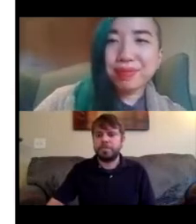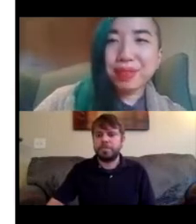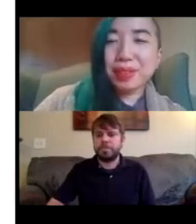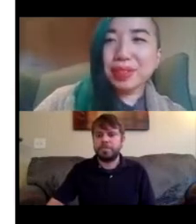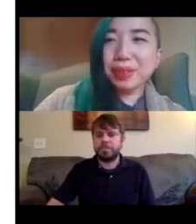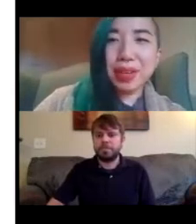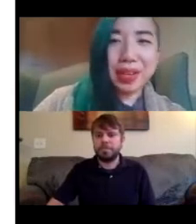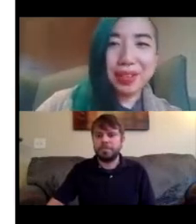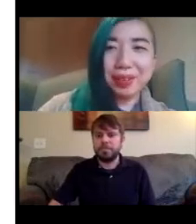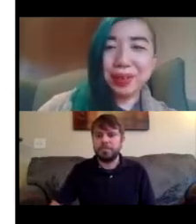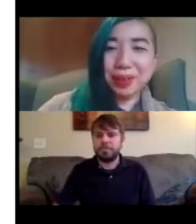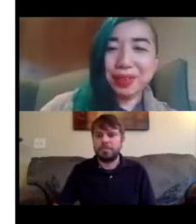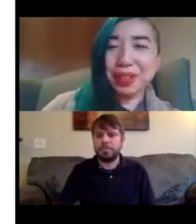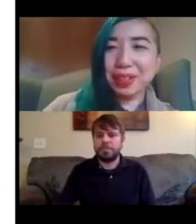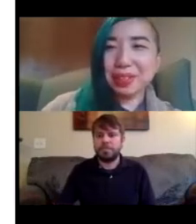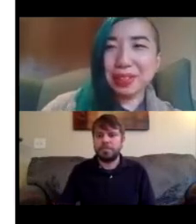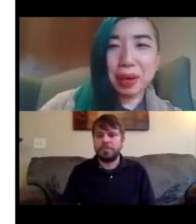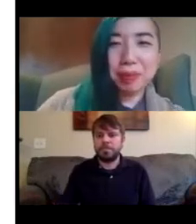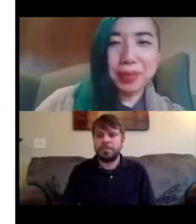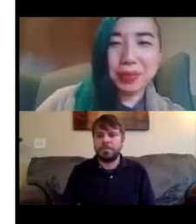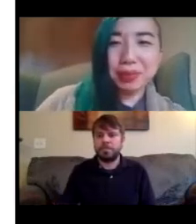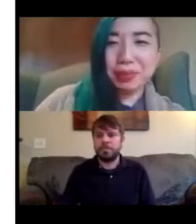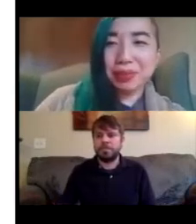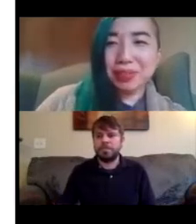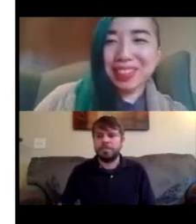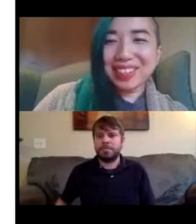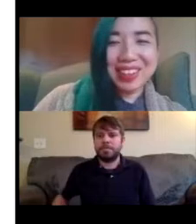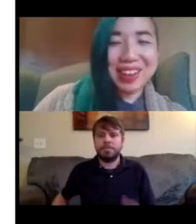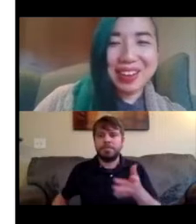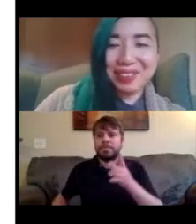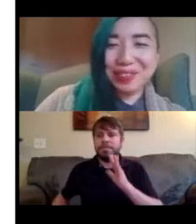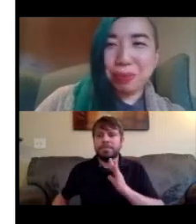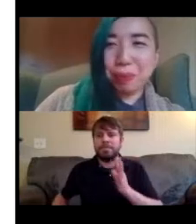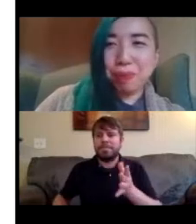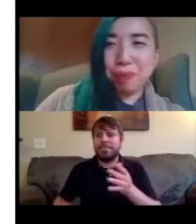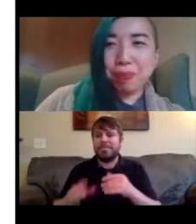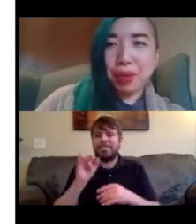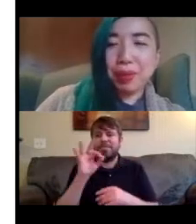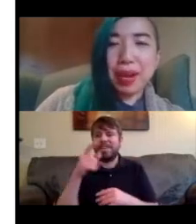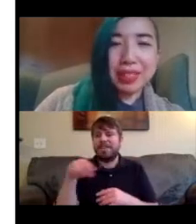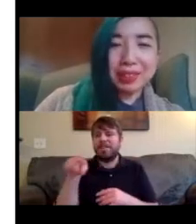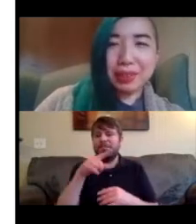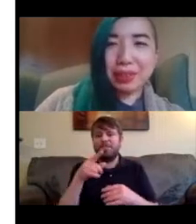It's also ok if you don't want to share at this time, too. But I ask you this question